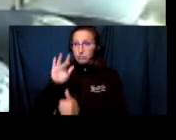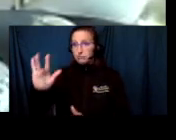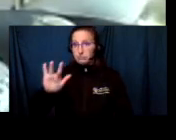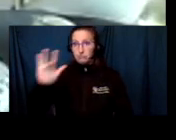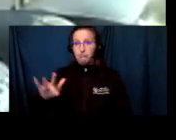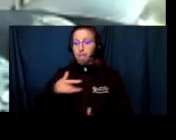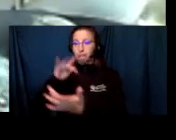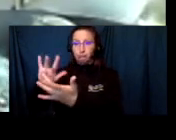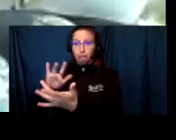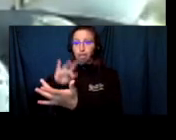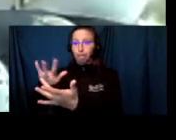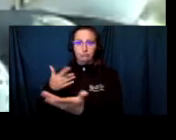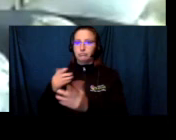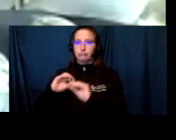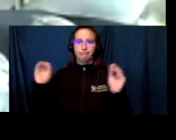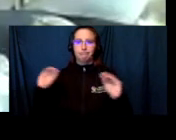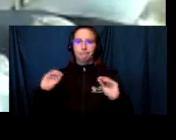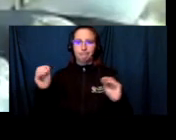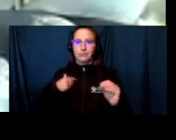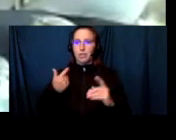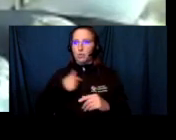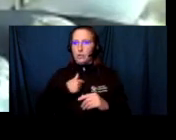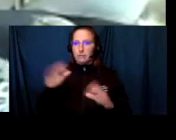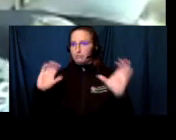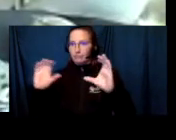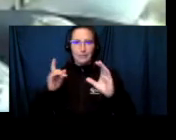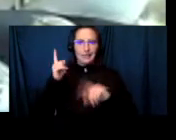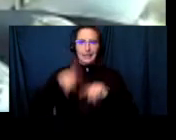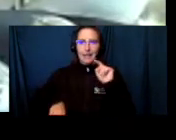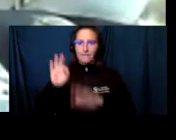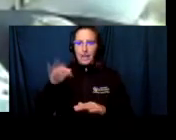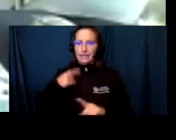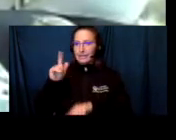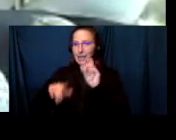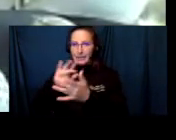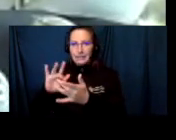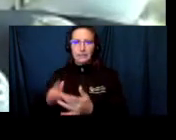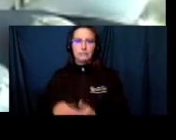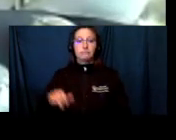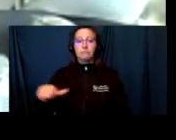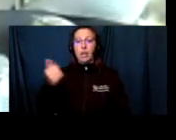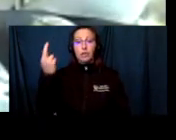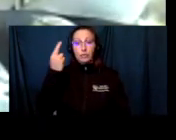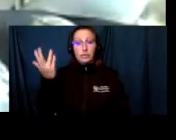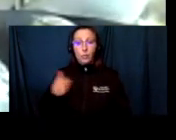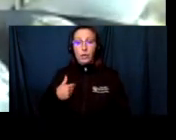find them, can't contact them. Other reasons are things like the babies on palliative